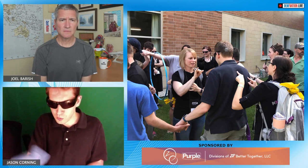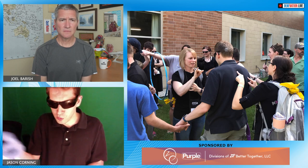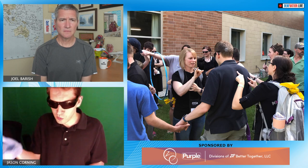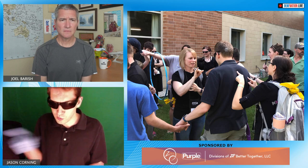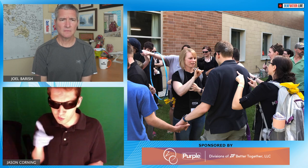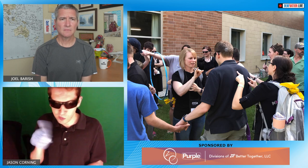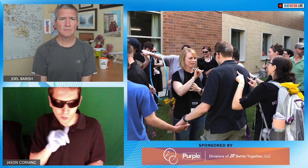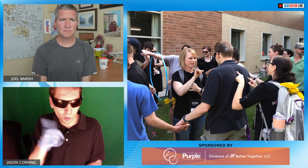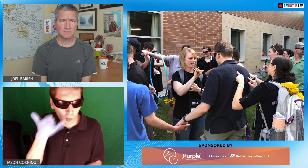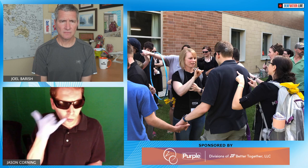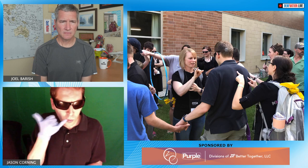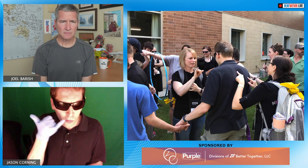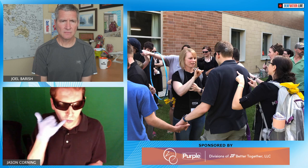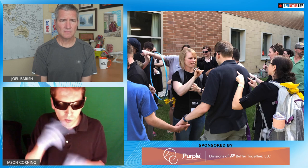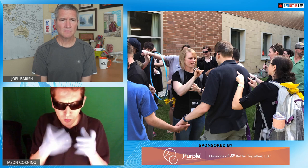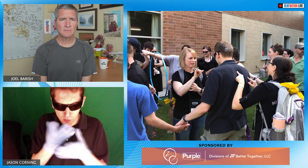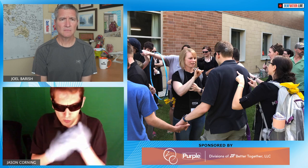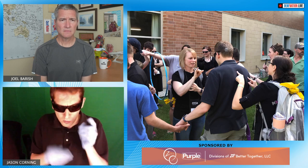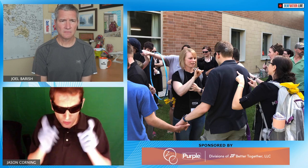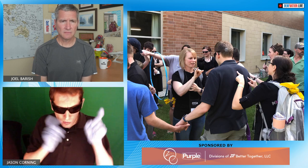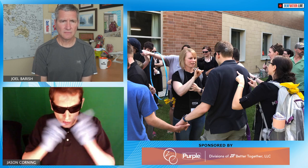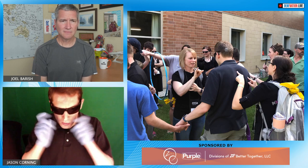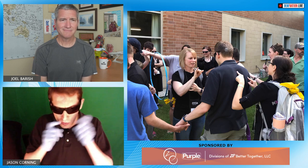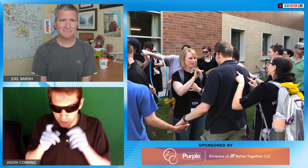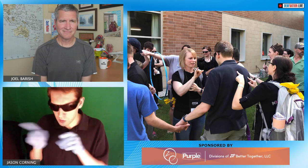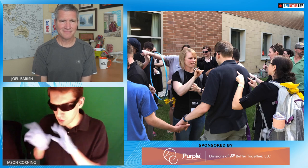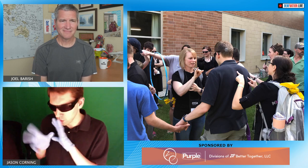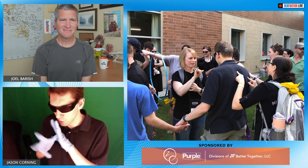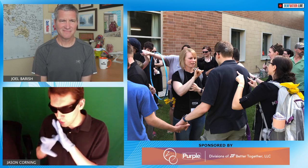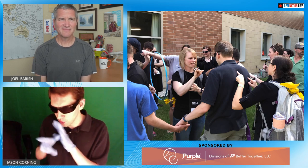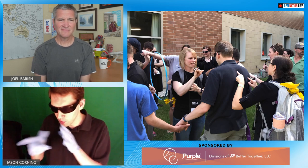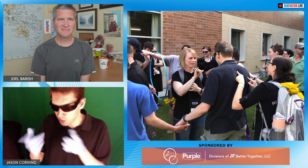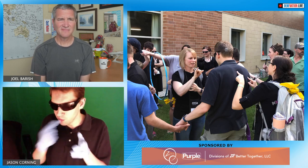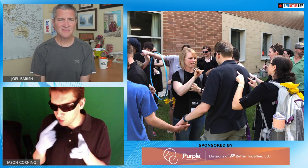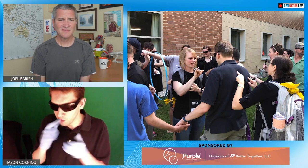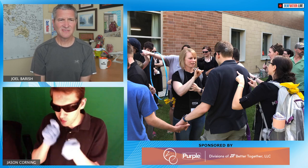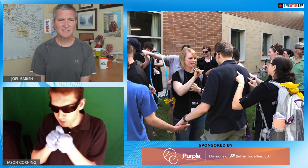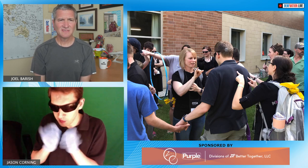It’s like when you play the phone game but they are missing out on the expression. SSP is only signing exactly what the other person is saying